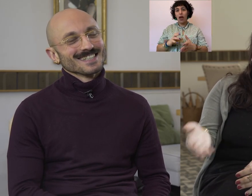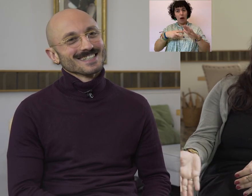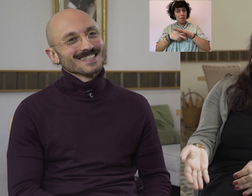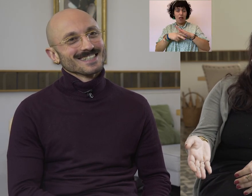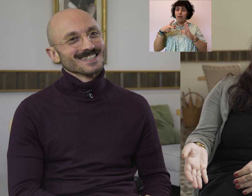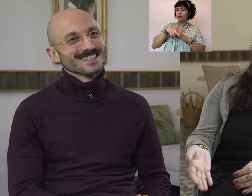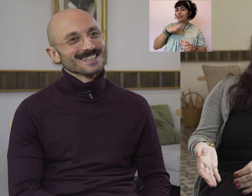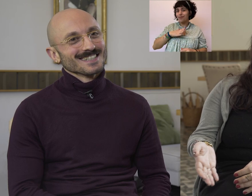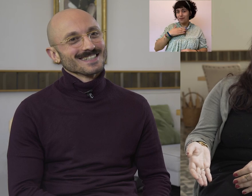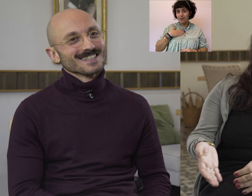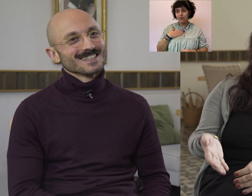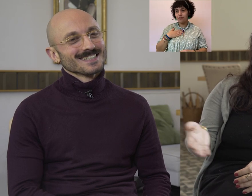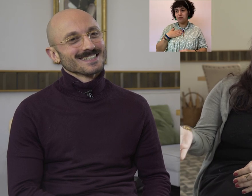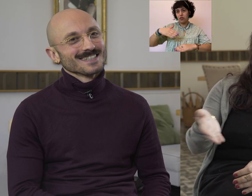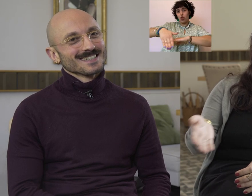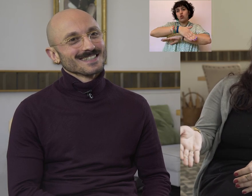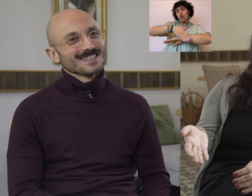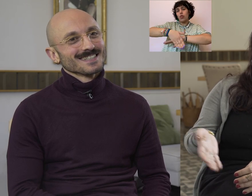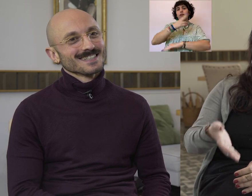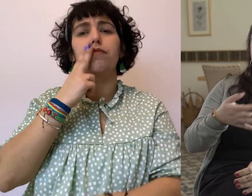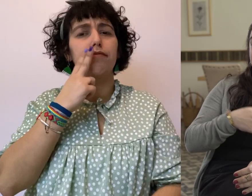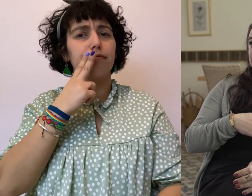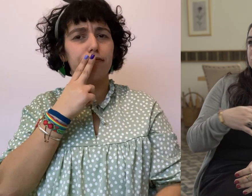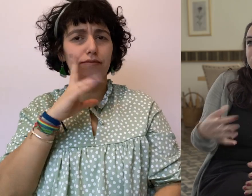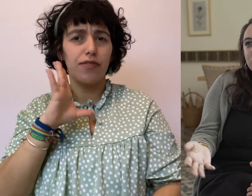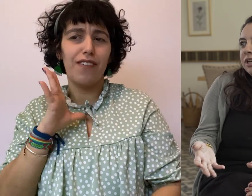I mean when I was smoking on the street, during the party, it was very pleasant